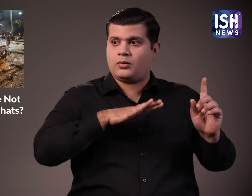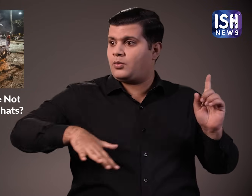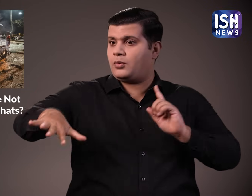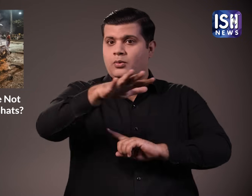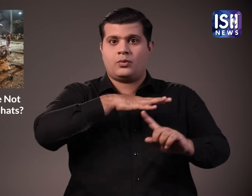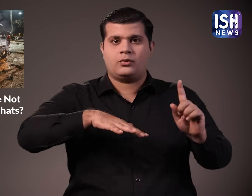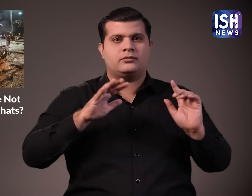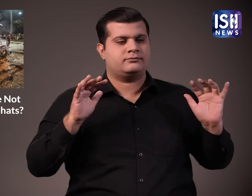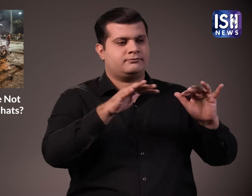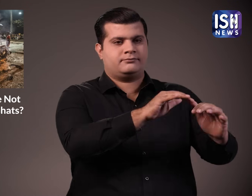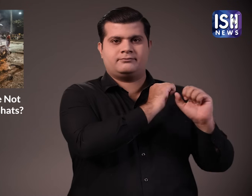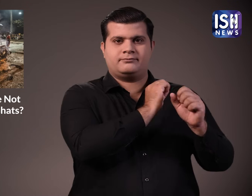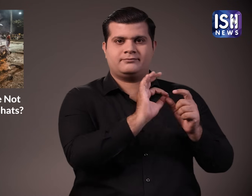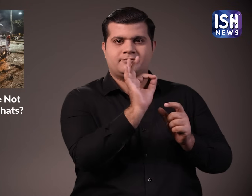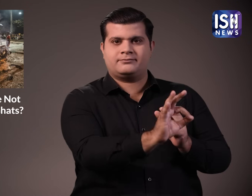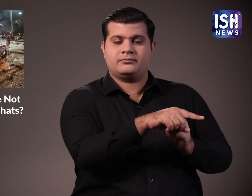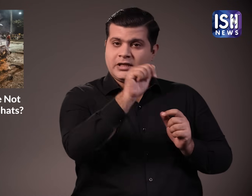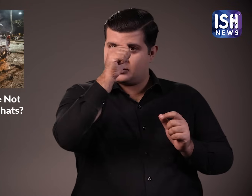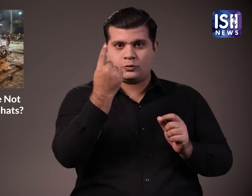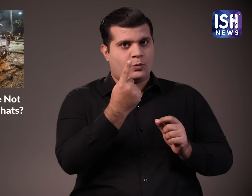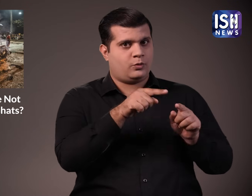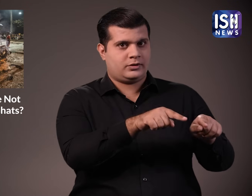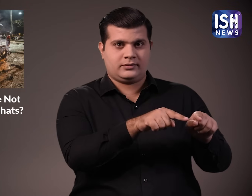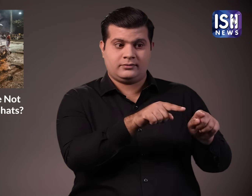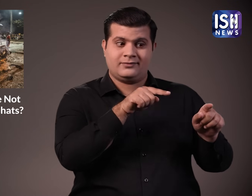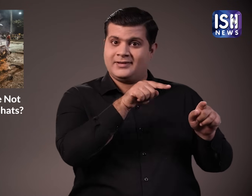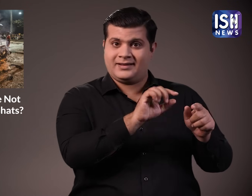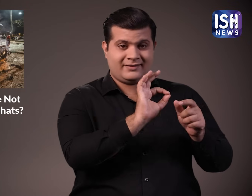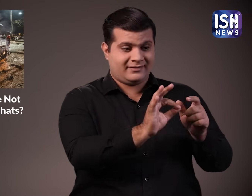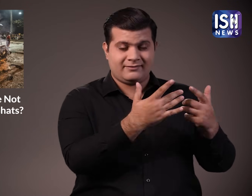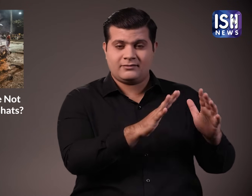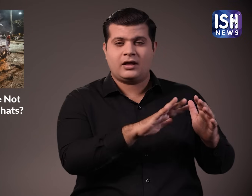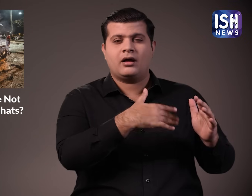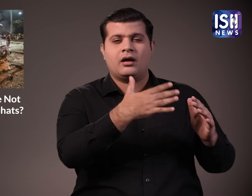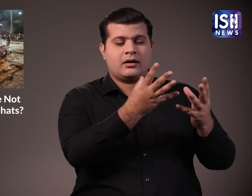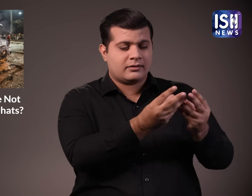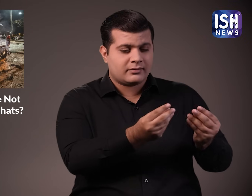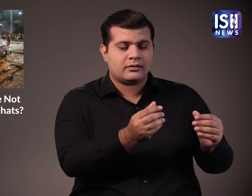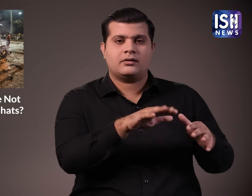Hindus in the area perform last rites in these places and